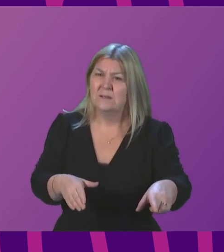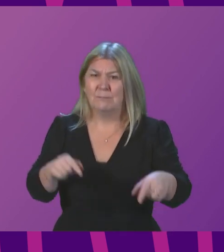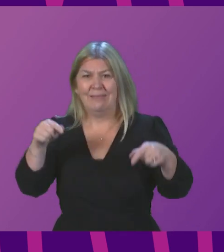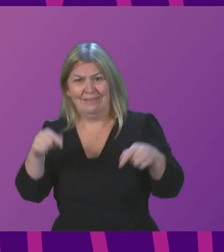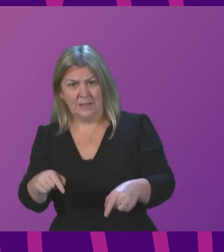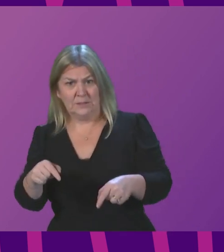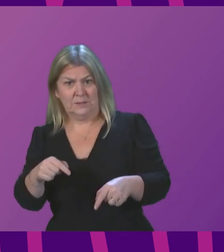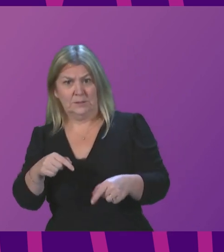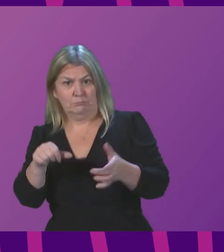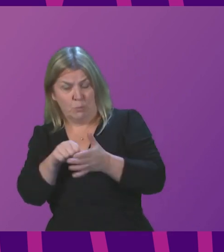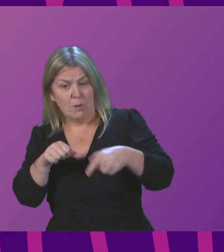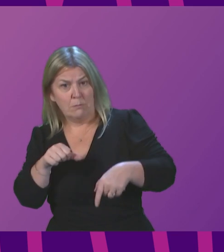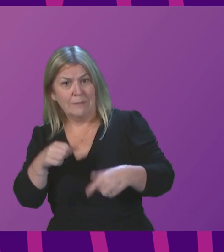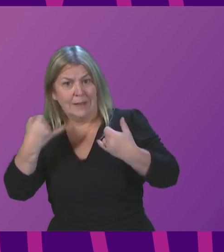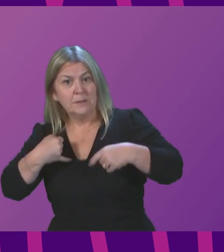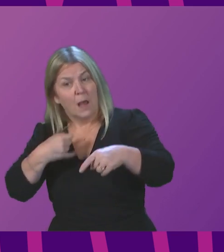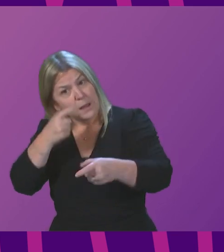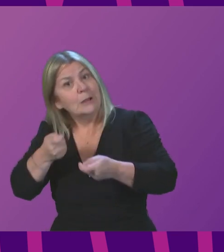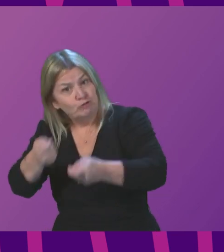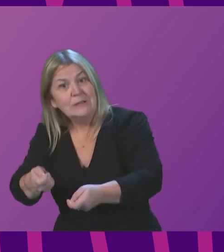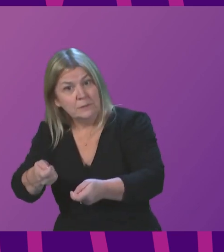We know that, under the Scottish National Party Government, accident and emergency waiting